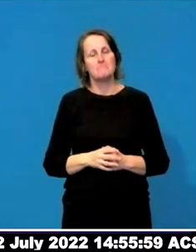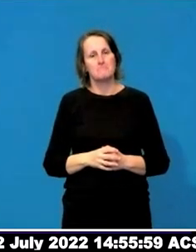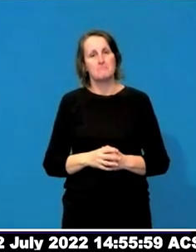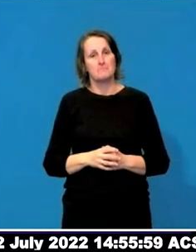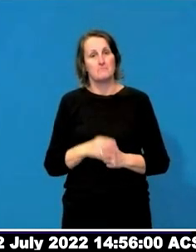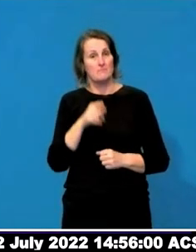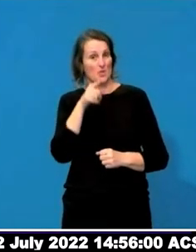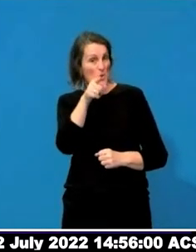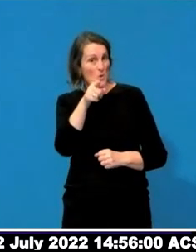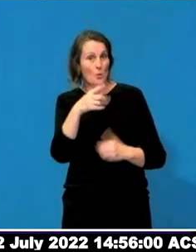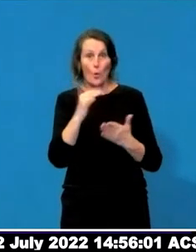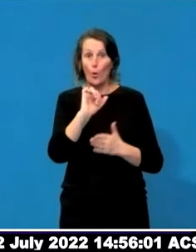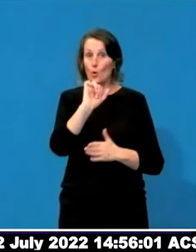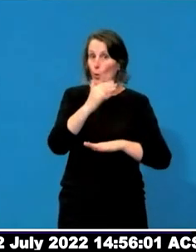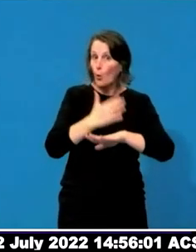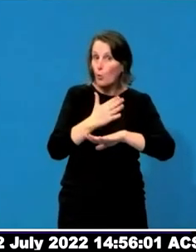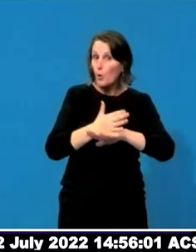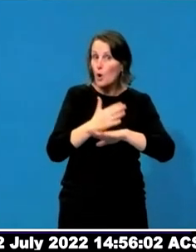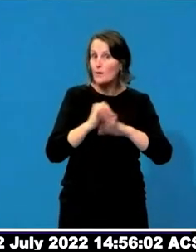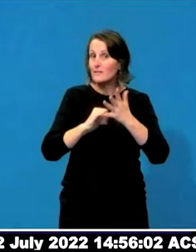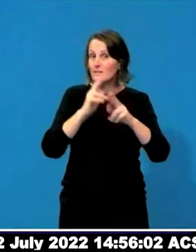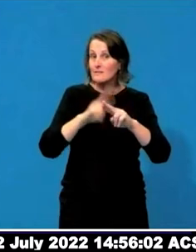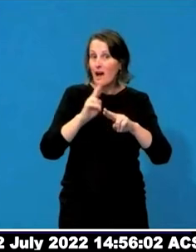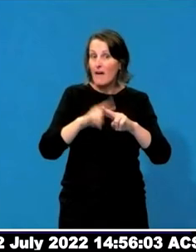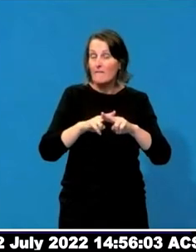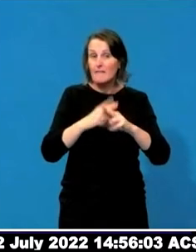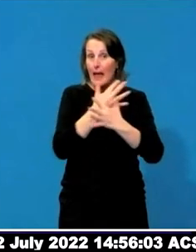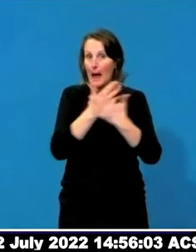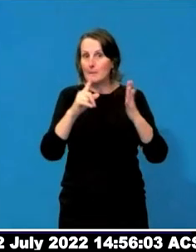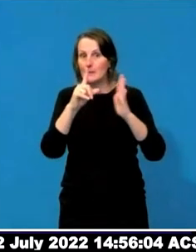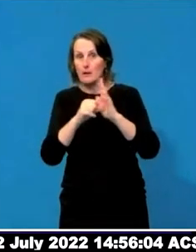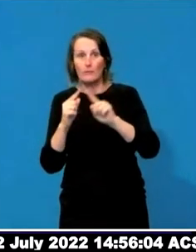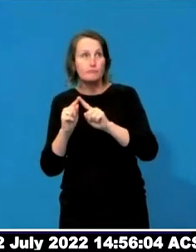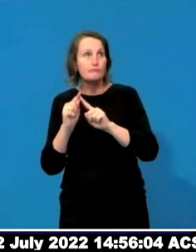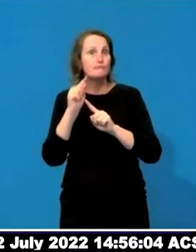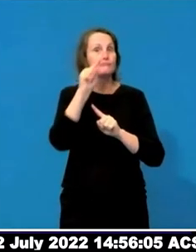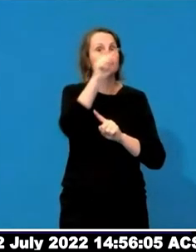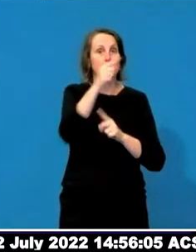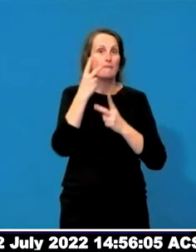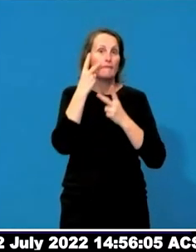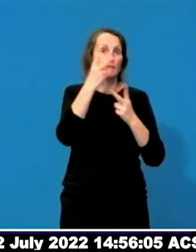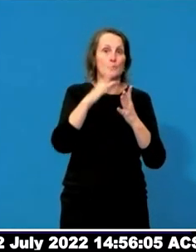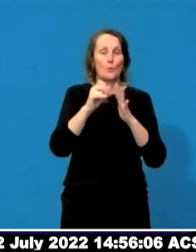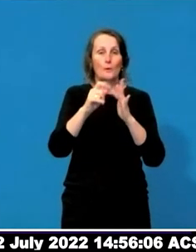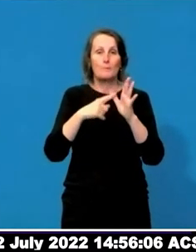or representatives of your business ideally travel to see clients in Weipa? We don't have clients in Weipa.